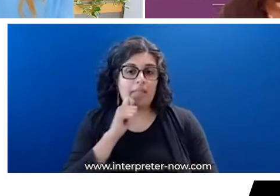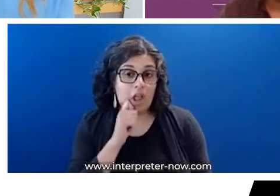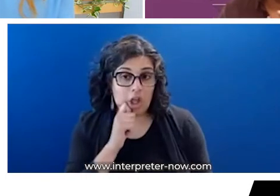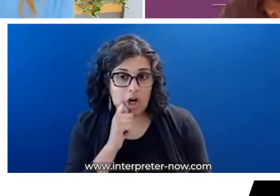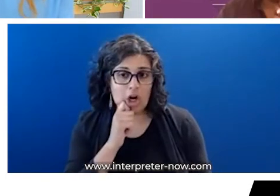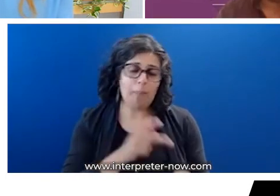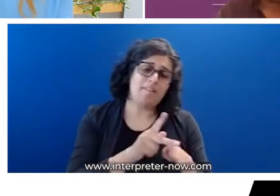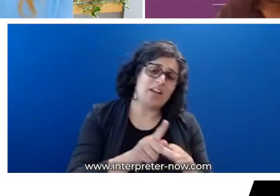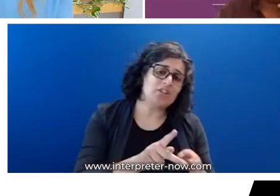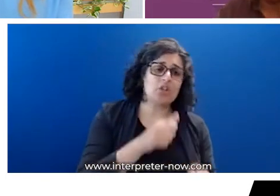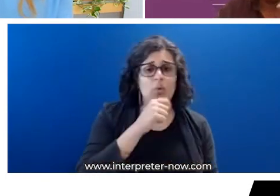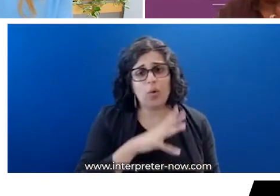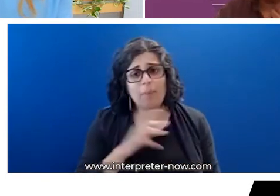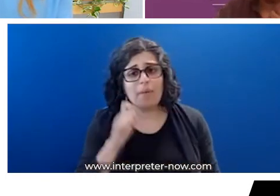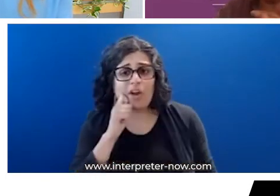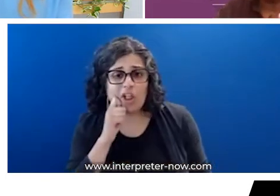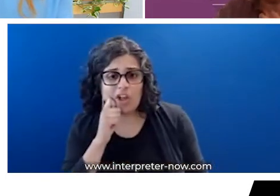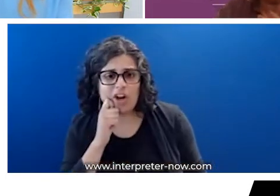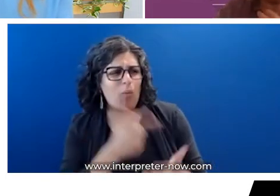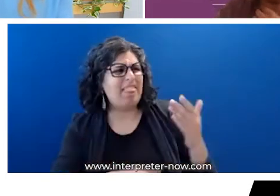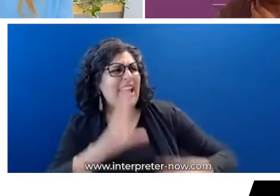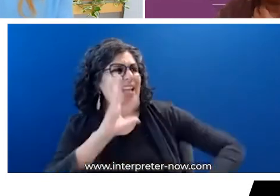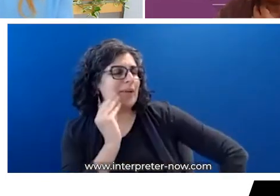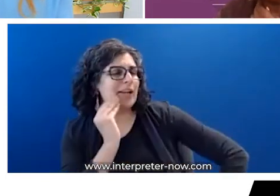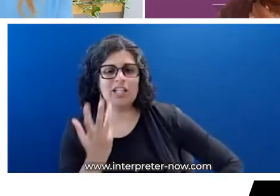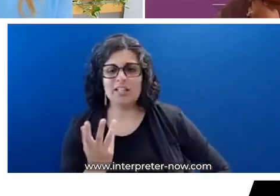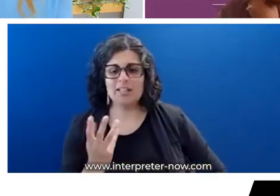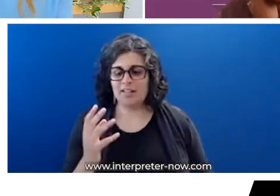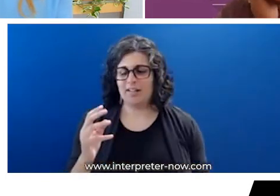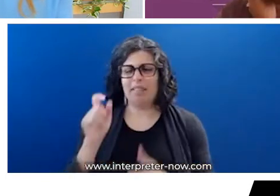professionals, that they experience, you know, the microaggressions.